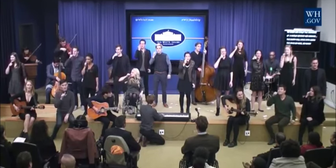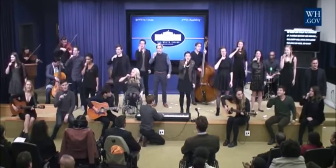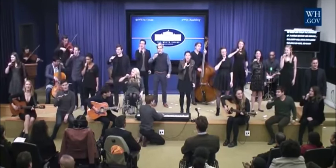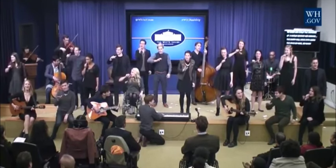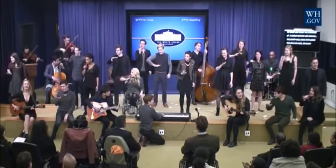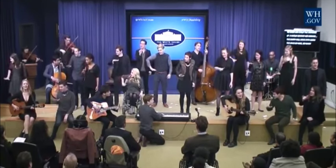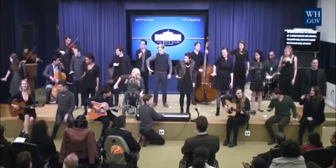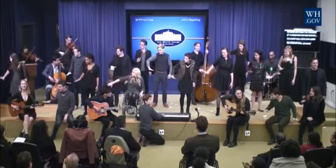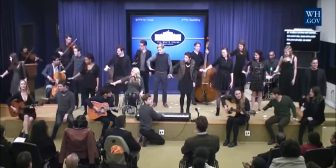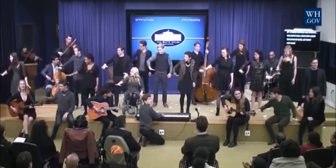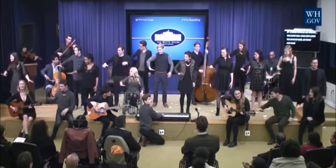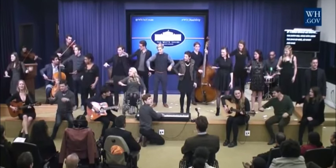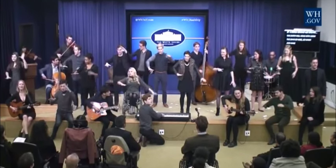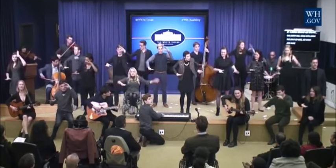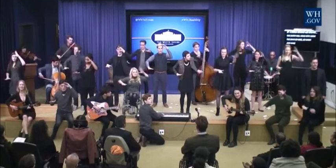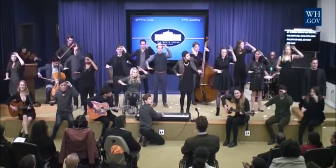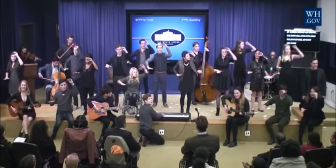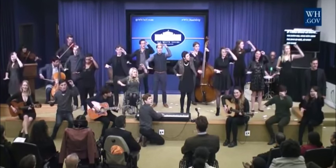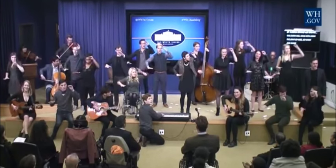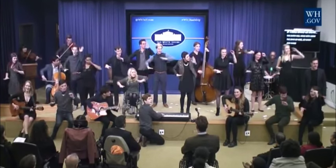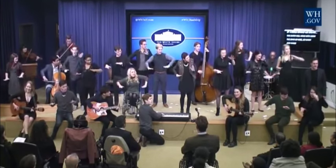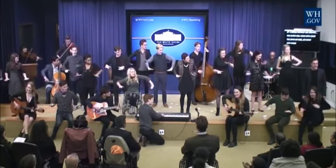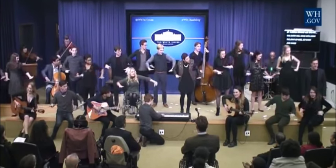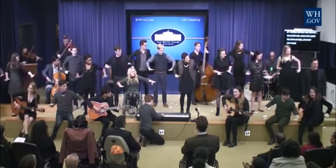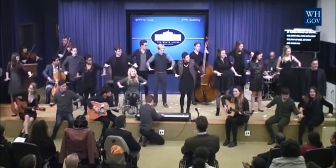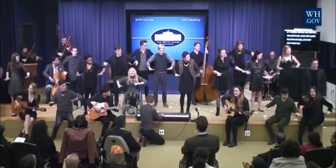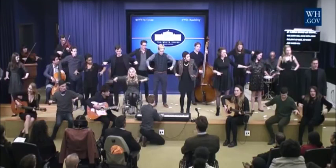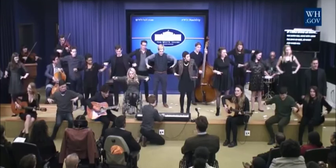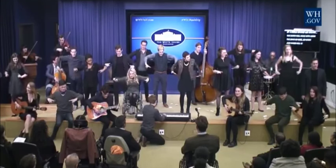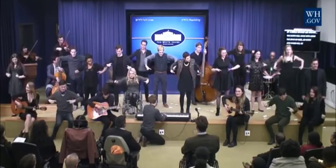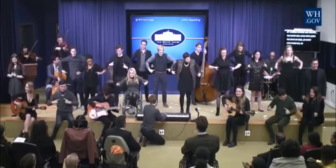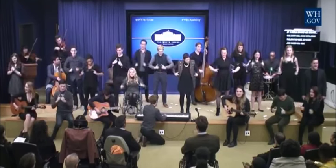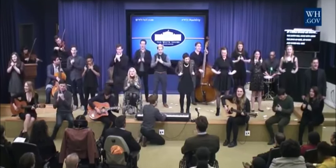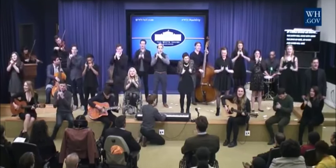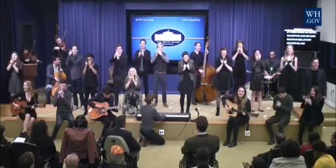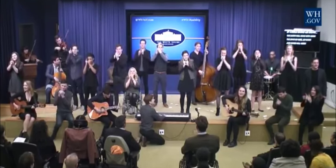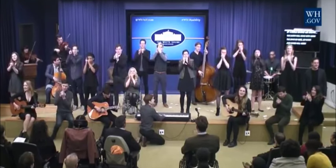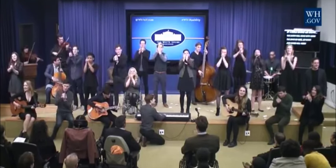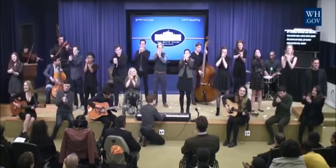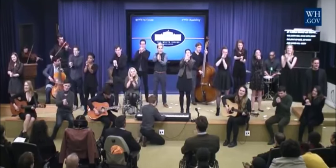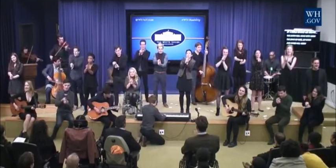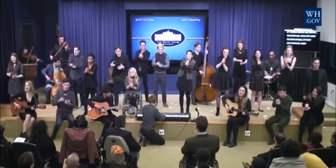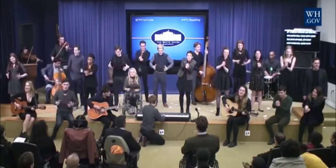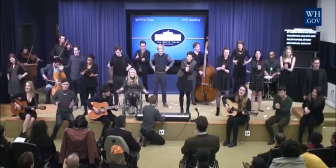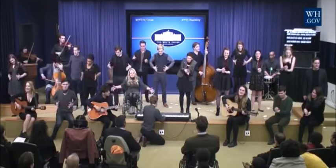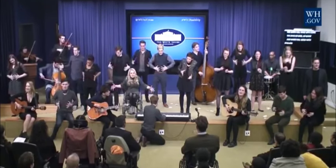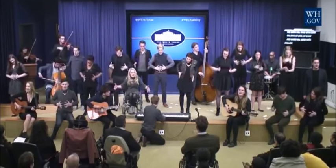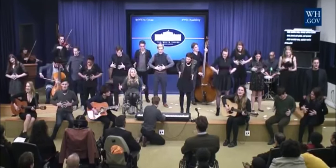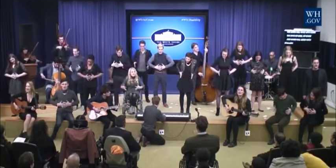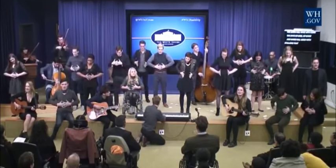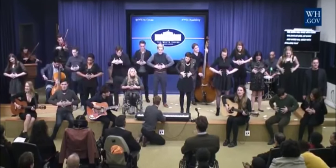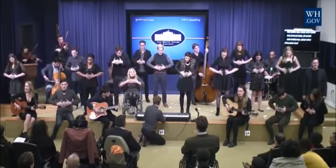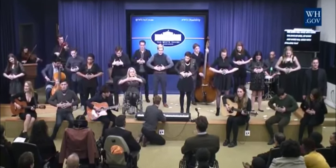And mares will neigh With stallions that they mate